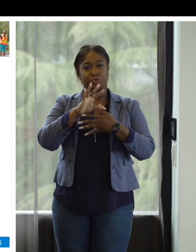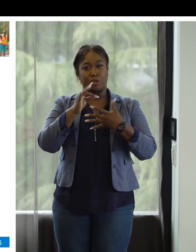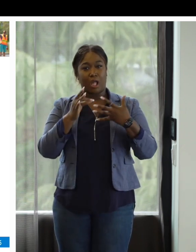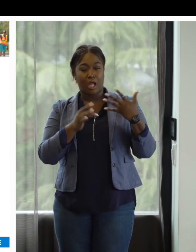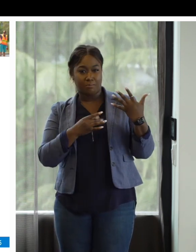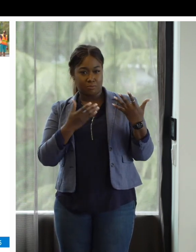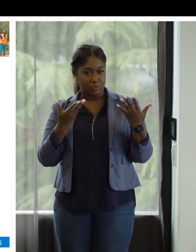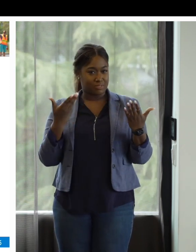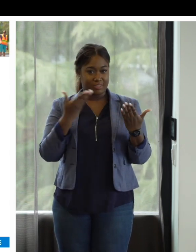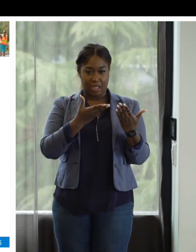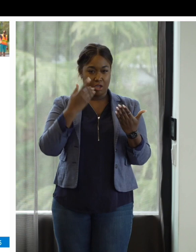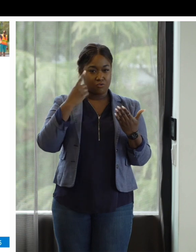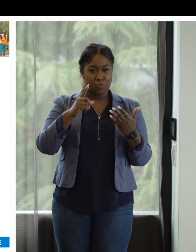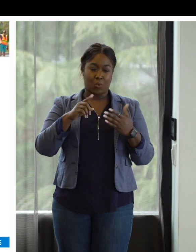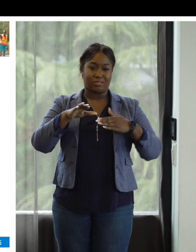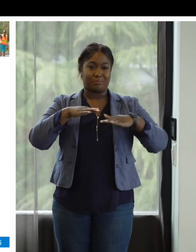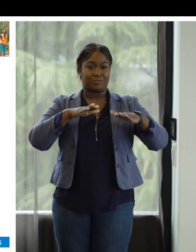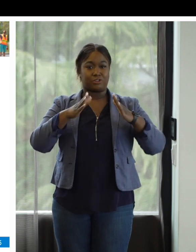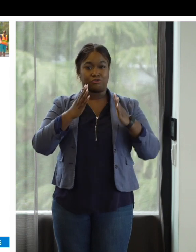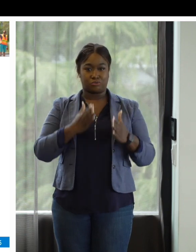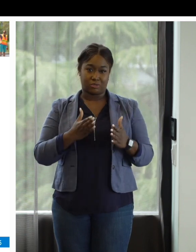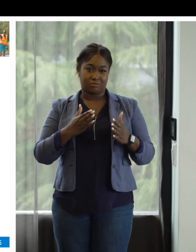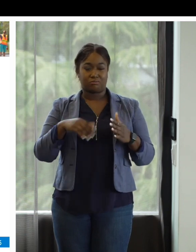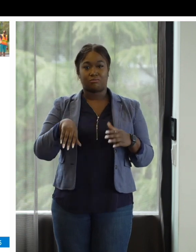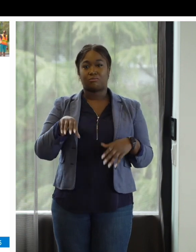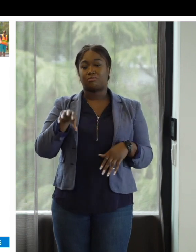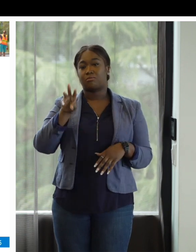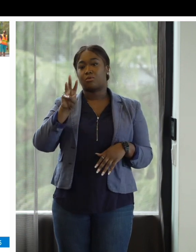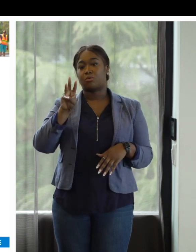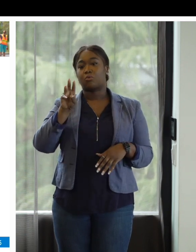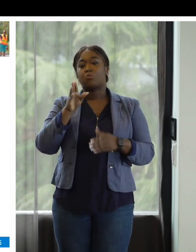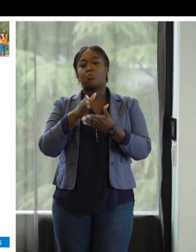pedestrian right of way environment in the curves also